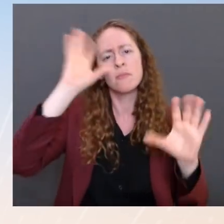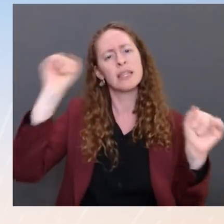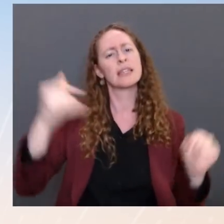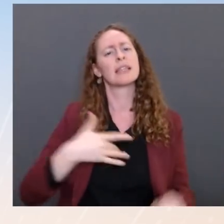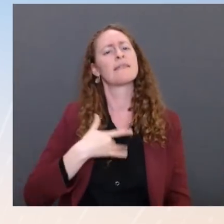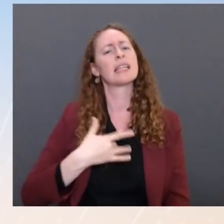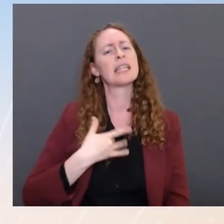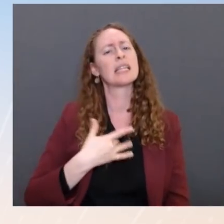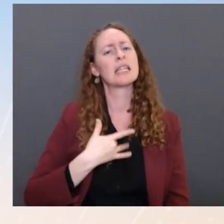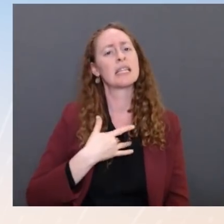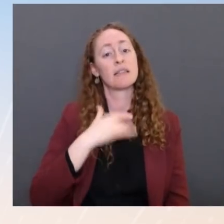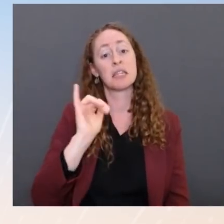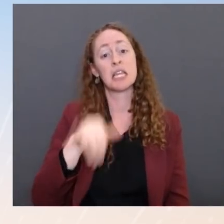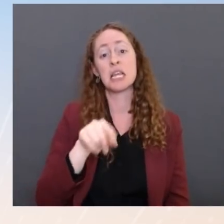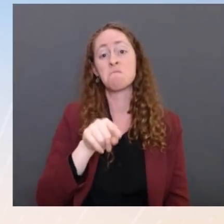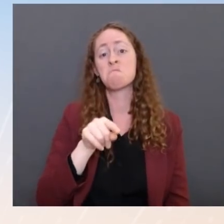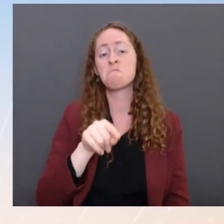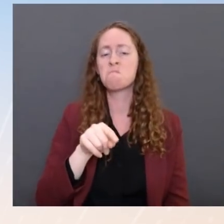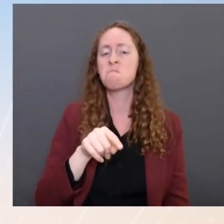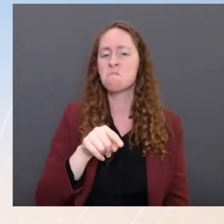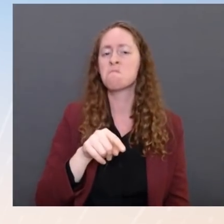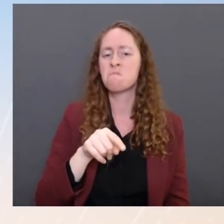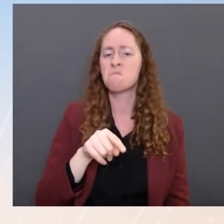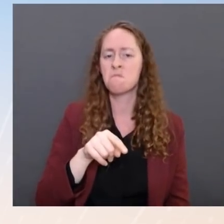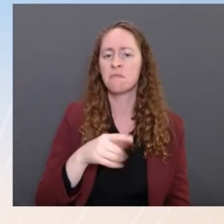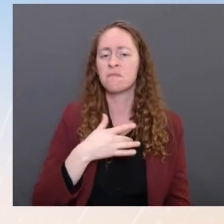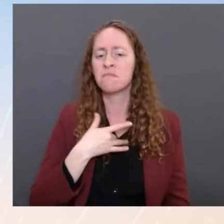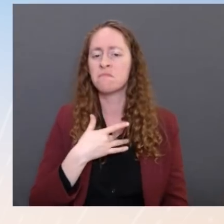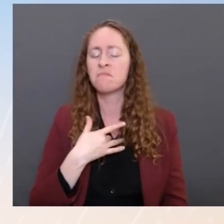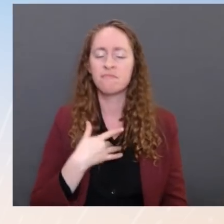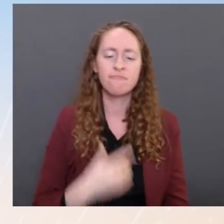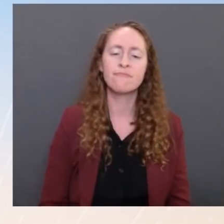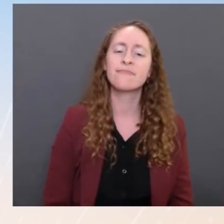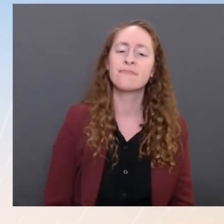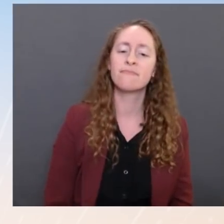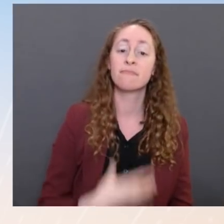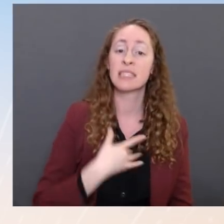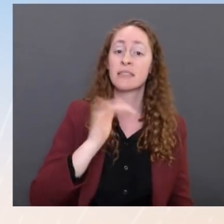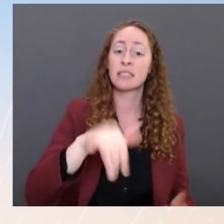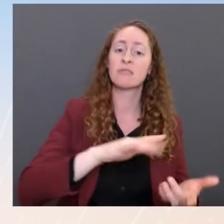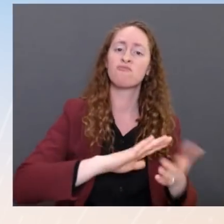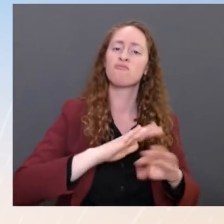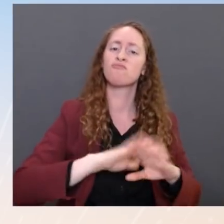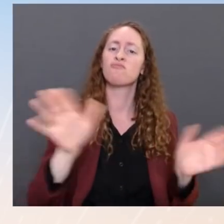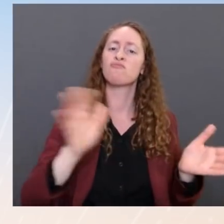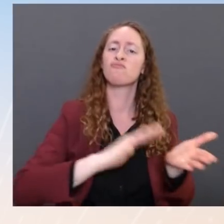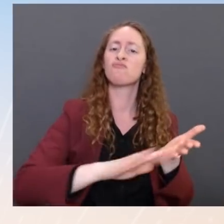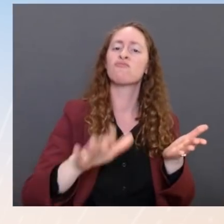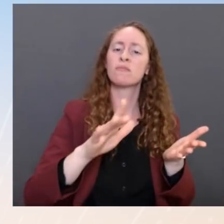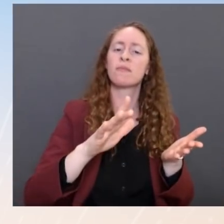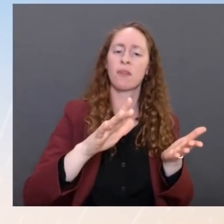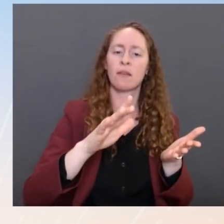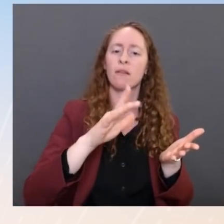and focused on the people who need help the most. I don't have any update on a final decision. I would remind you all that, again,